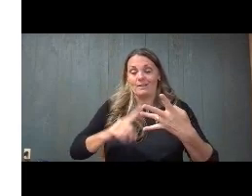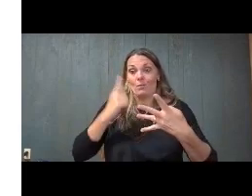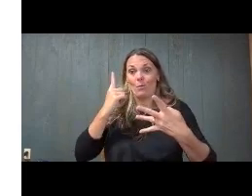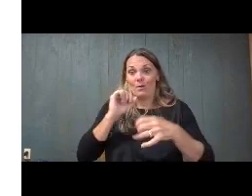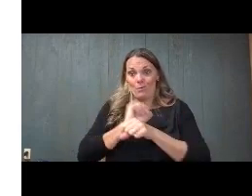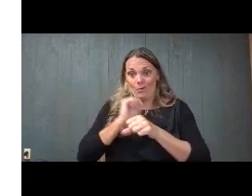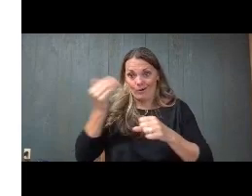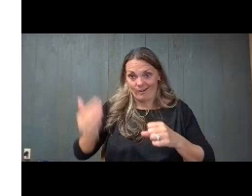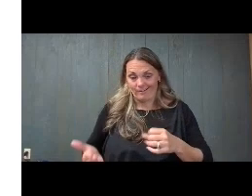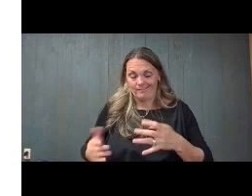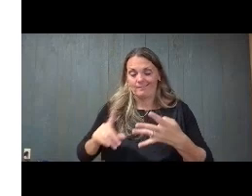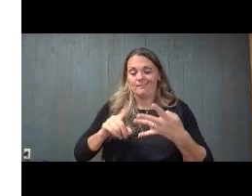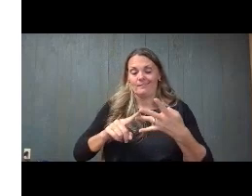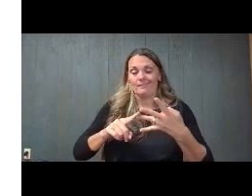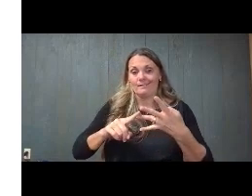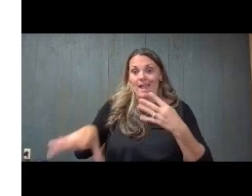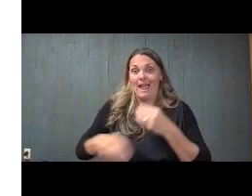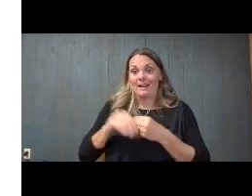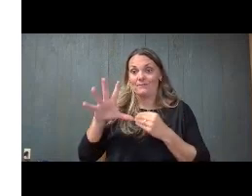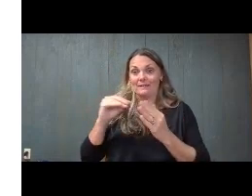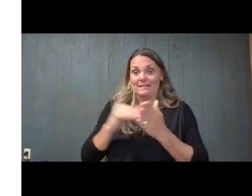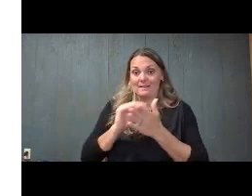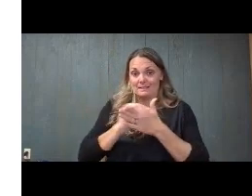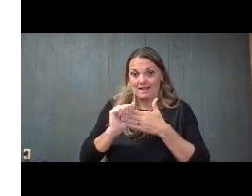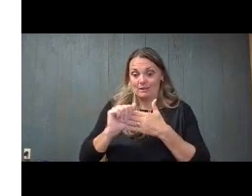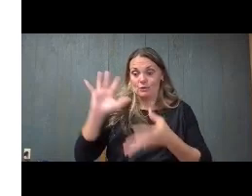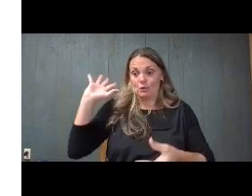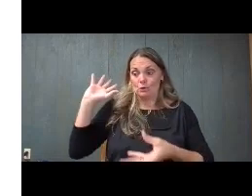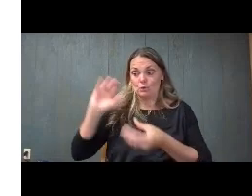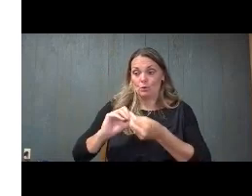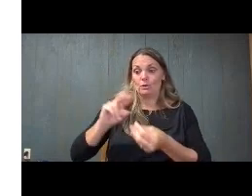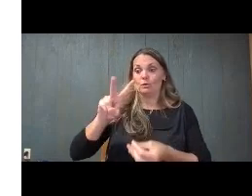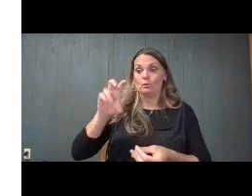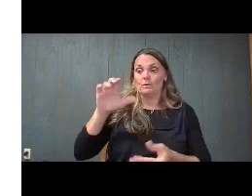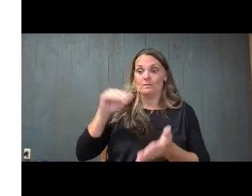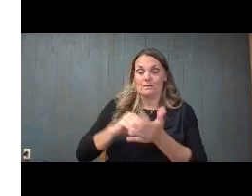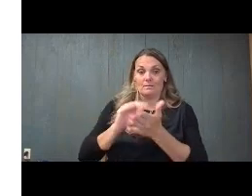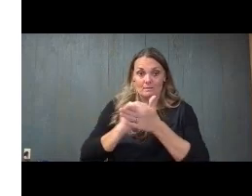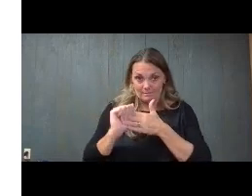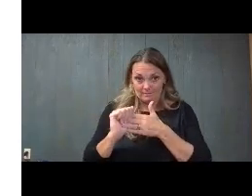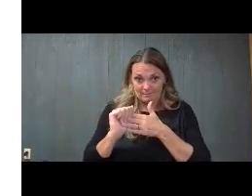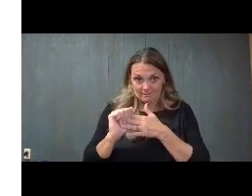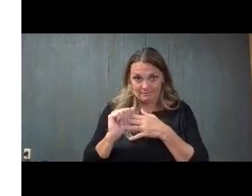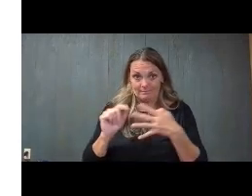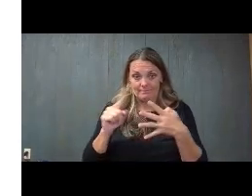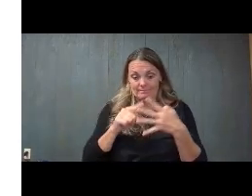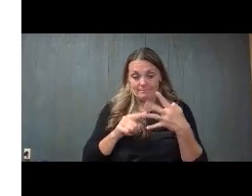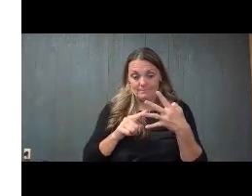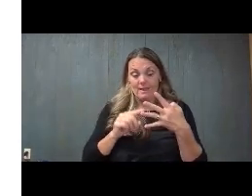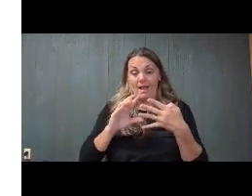for the additional hire, totaling $200,000 in year four.